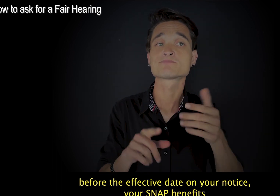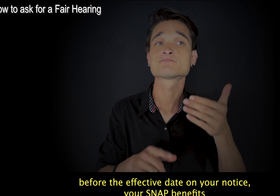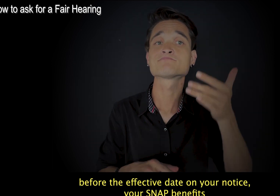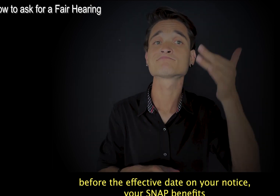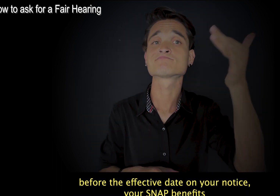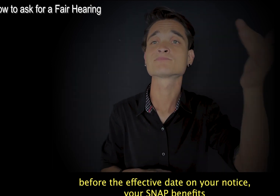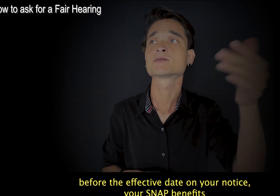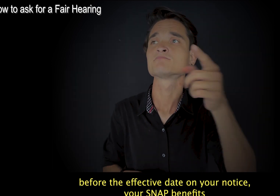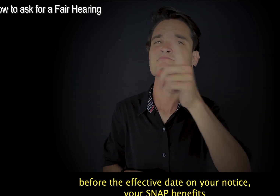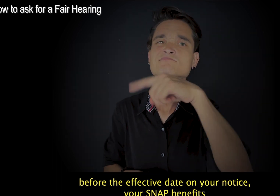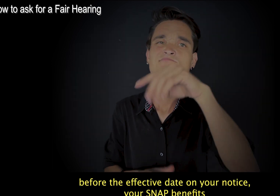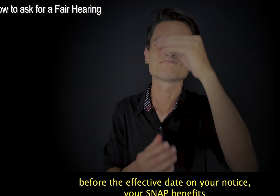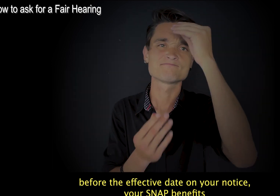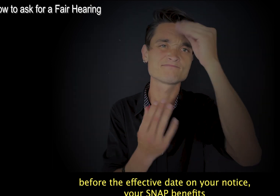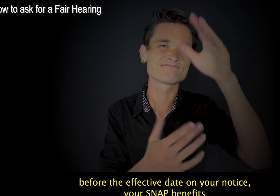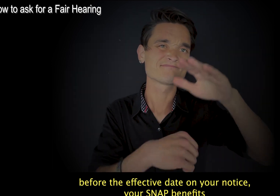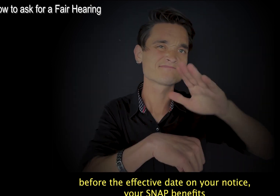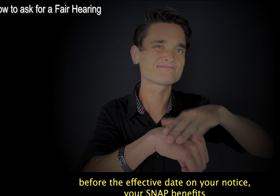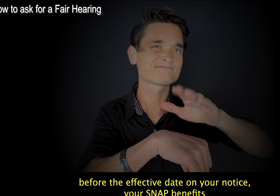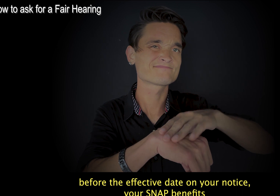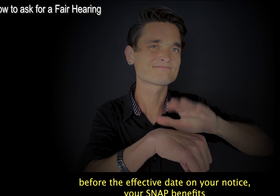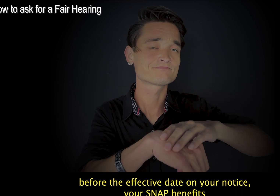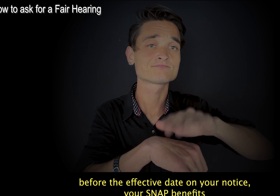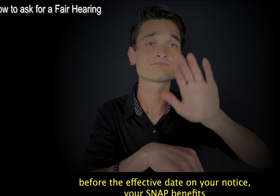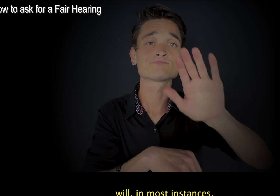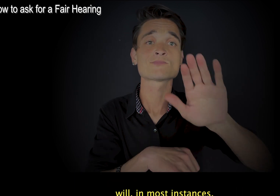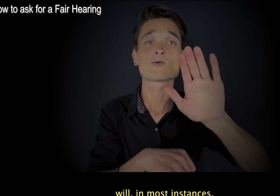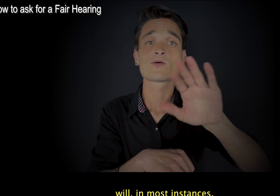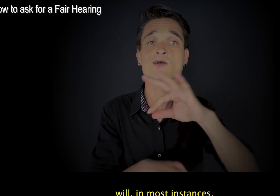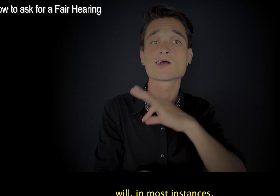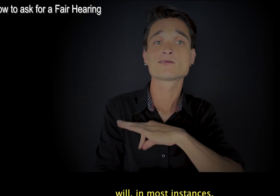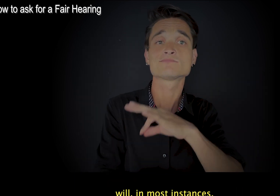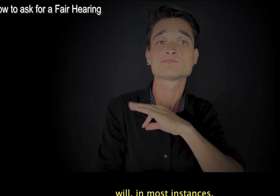before the effective date on your notice, your SNAP benefits will, in most instances,